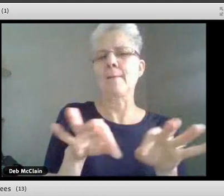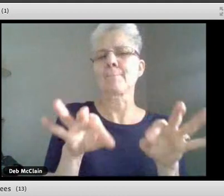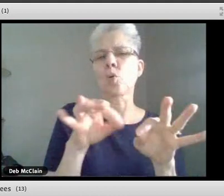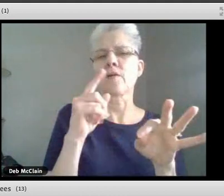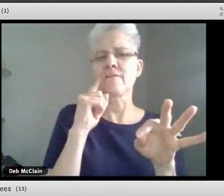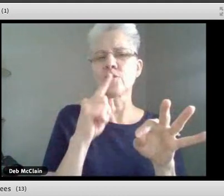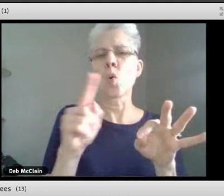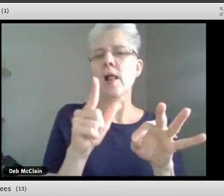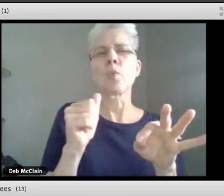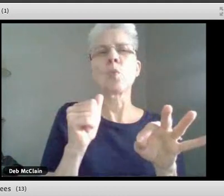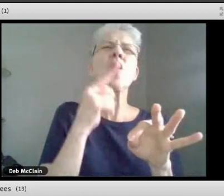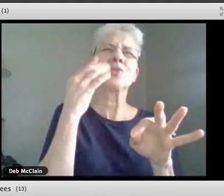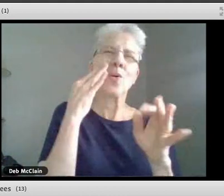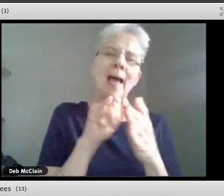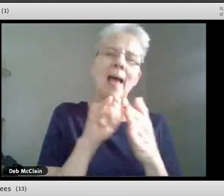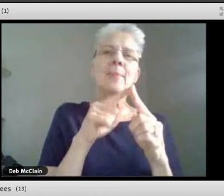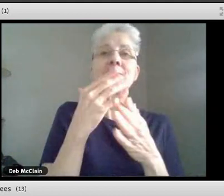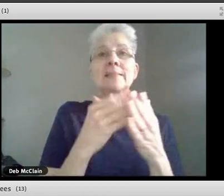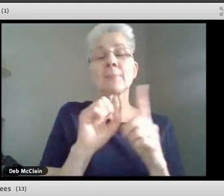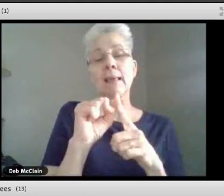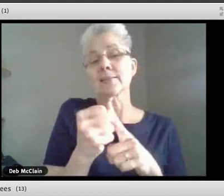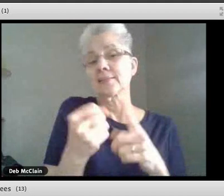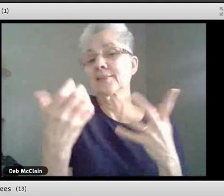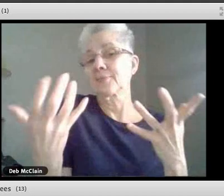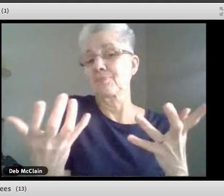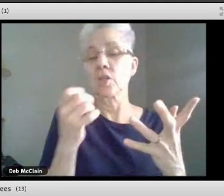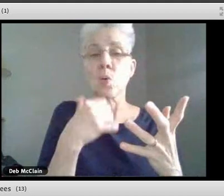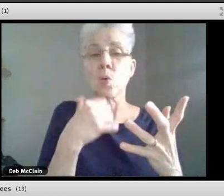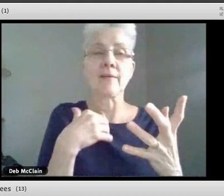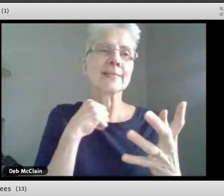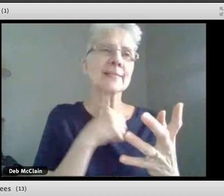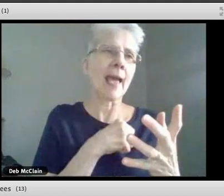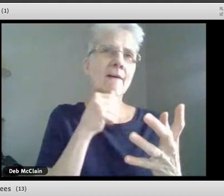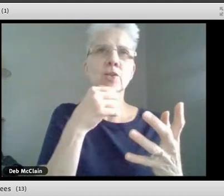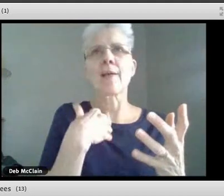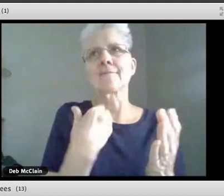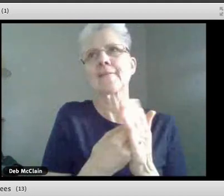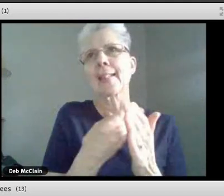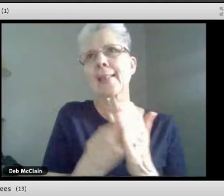you know, you don't have staff, you don't have the funding, how can you make this case for accessibility for your website